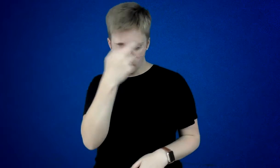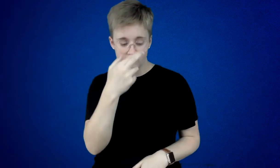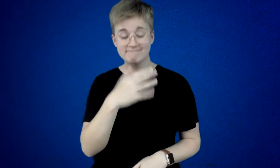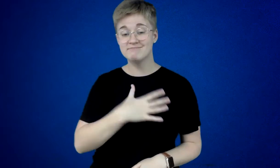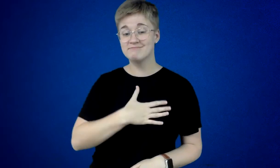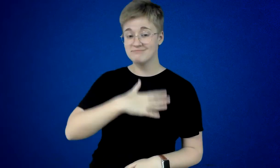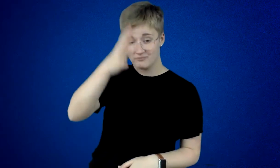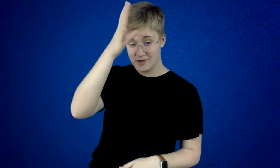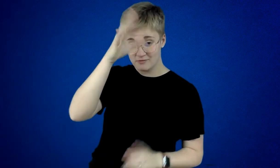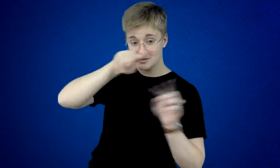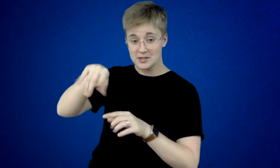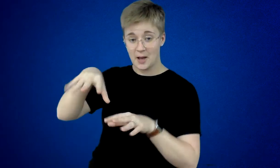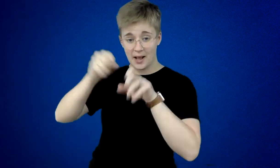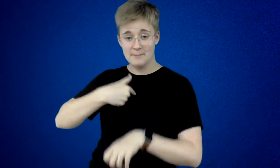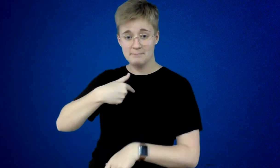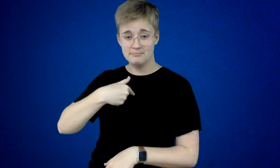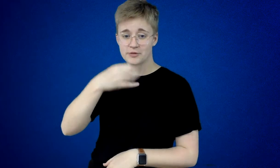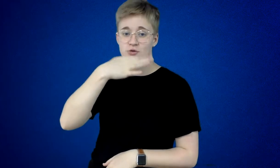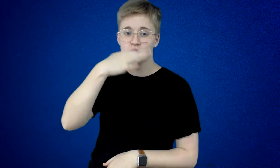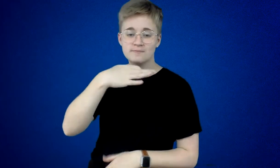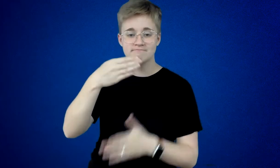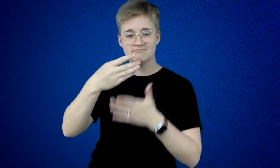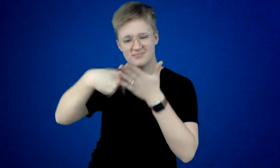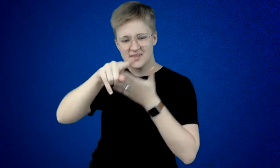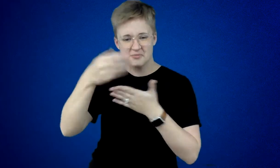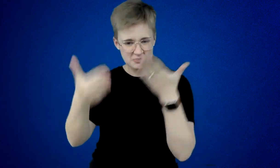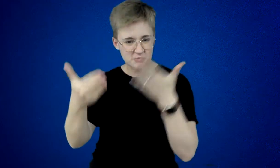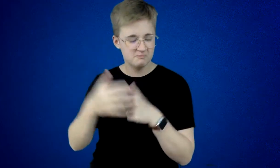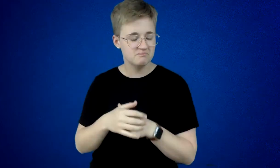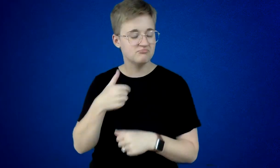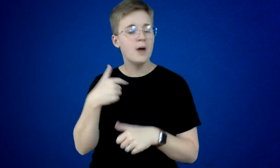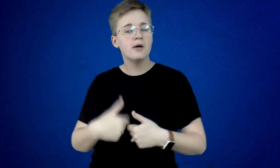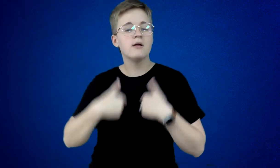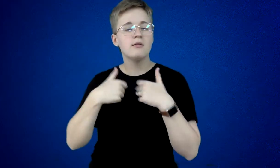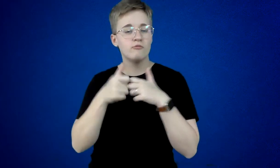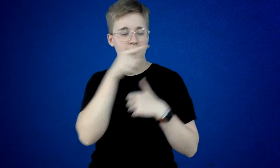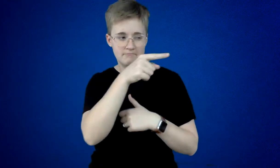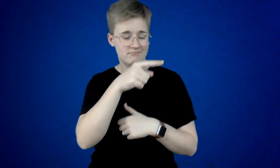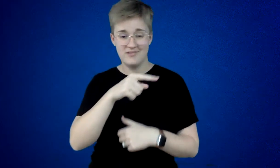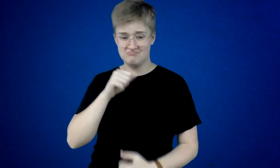Soon. Next week, probably. I’m going to live with him. I’m not staying here, that’s for sure.”